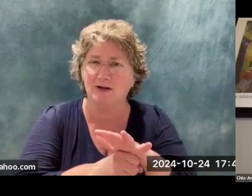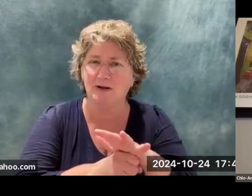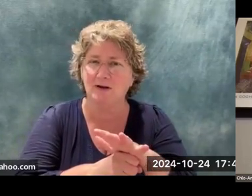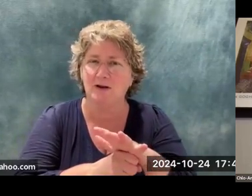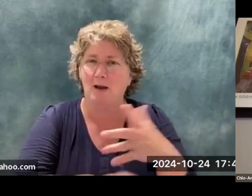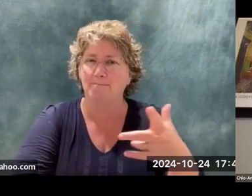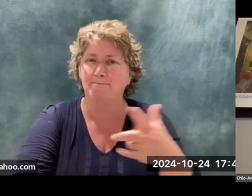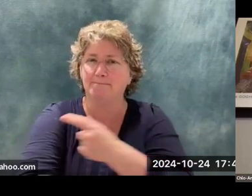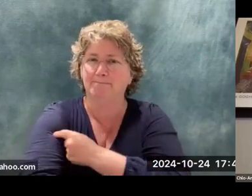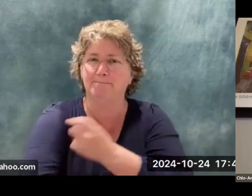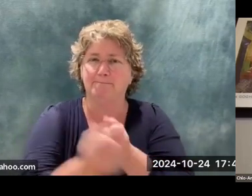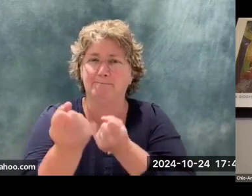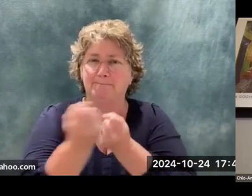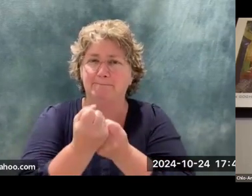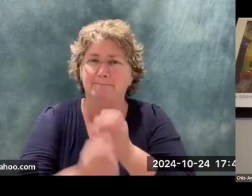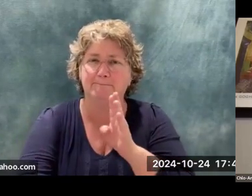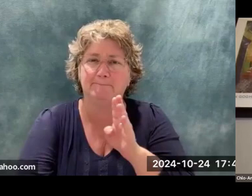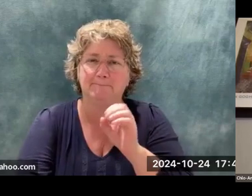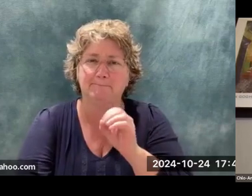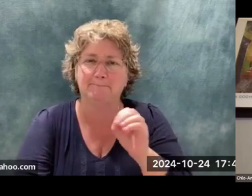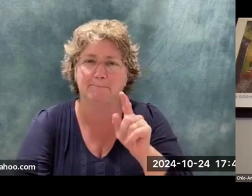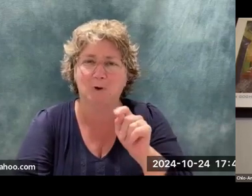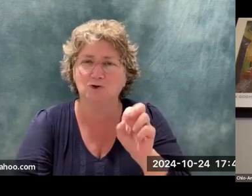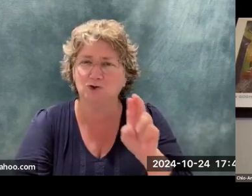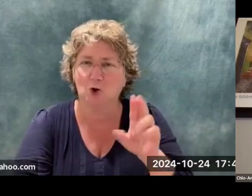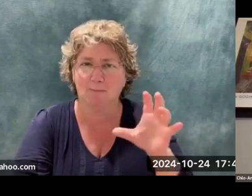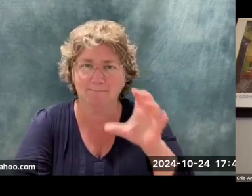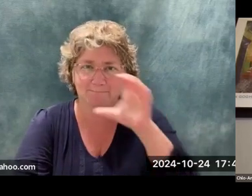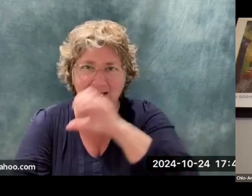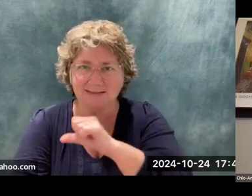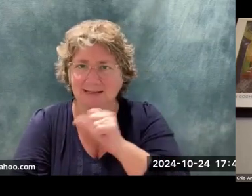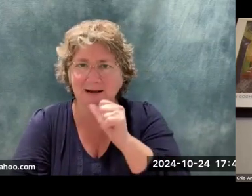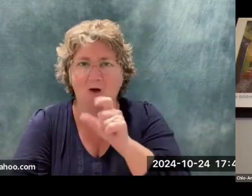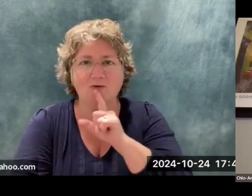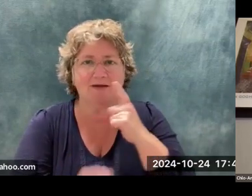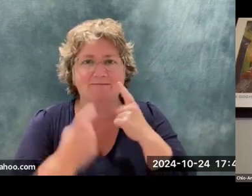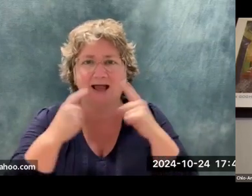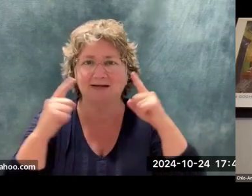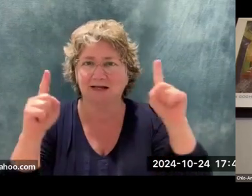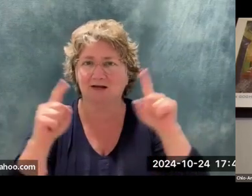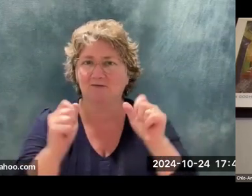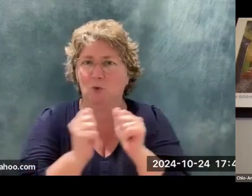Is this not the case with the newest booster? Actually that's incorrect.